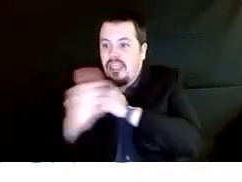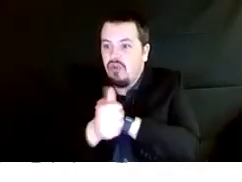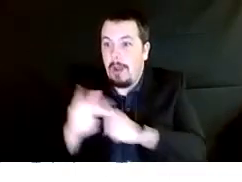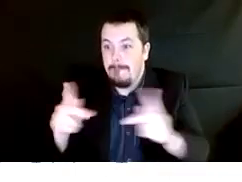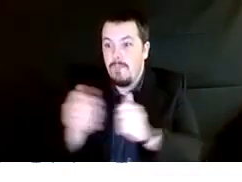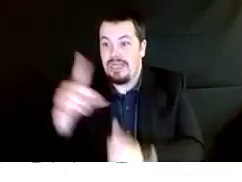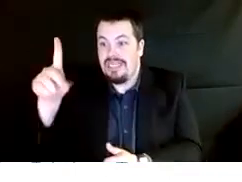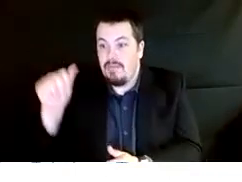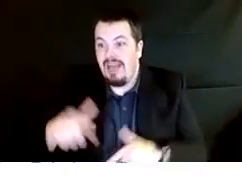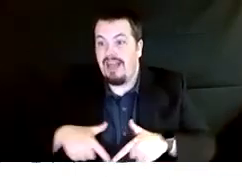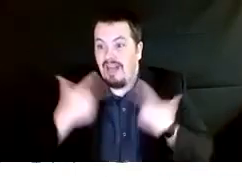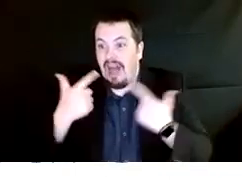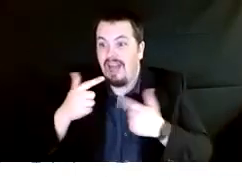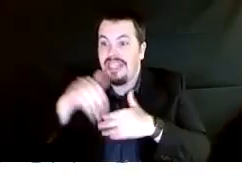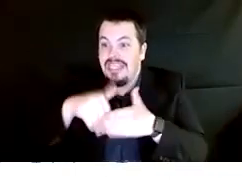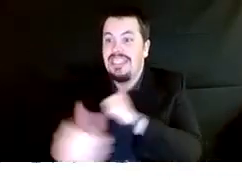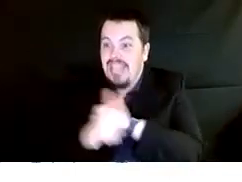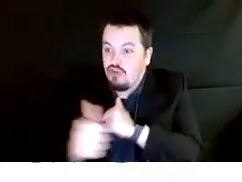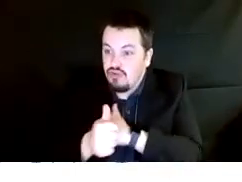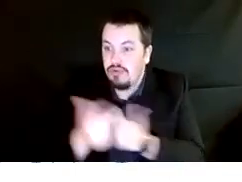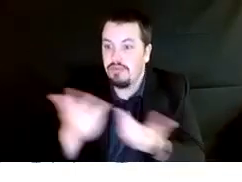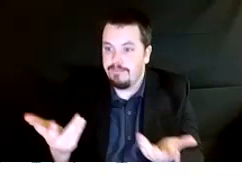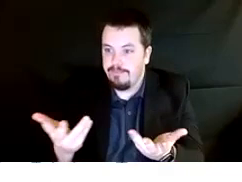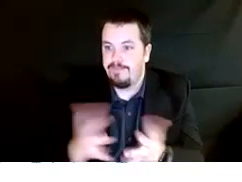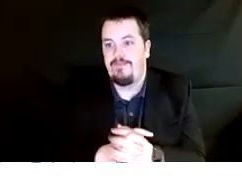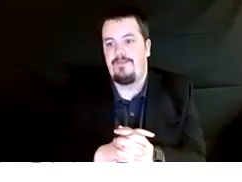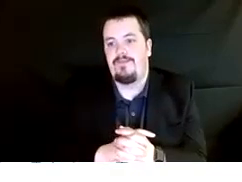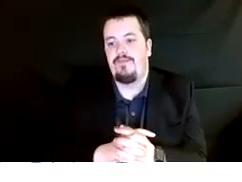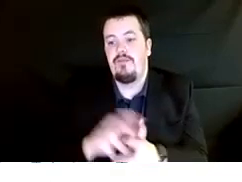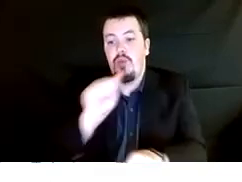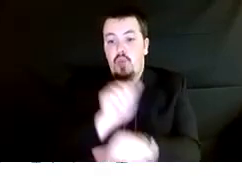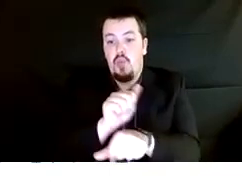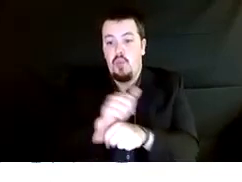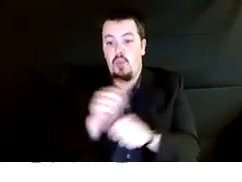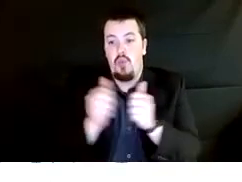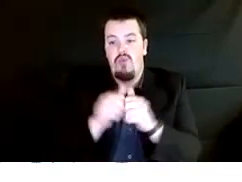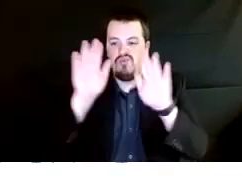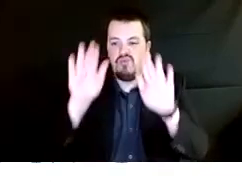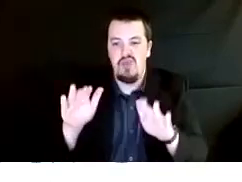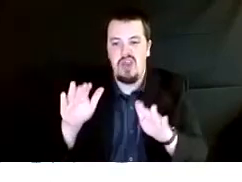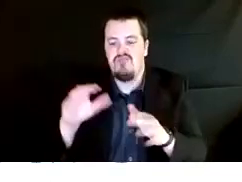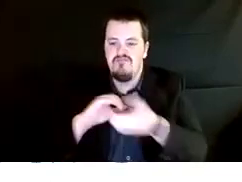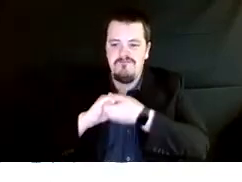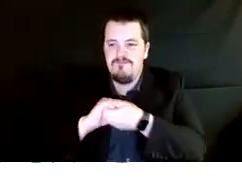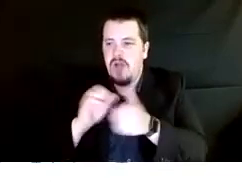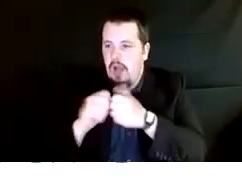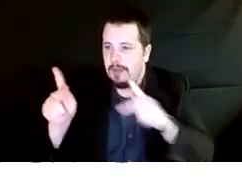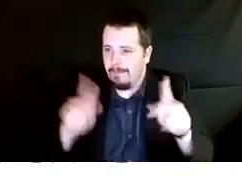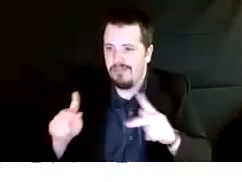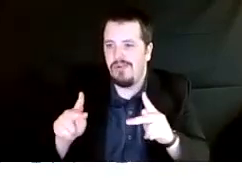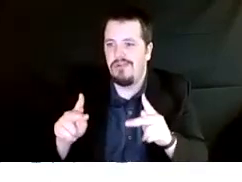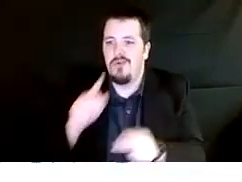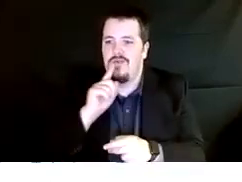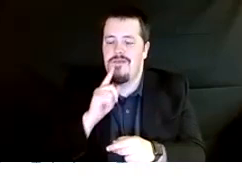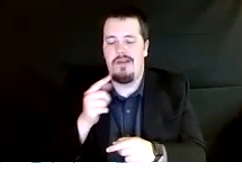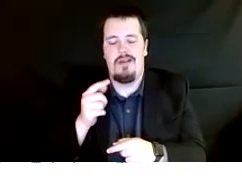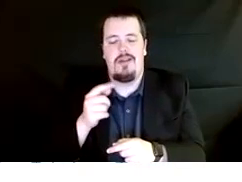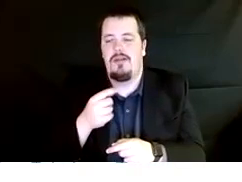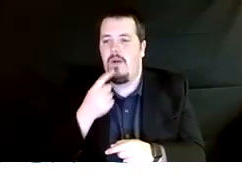who we represent.. so working with a great coalition of people ....I just cannot say enough how much the